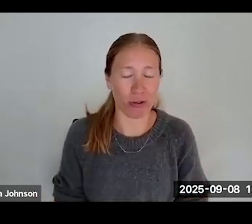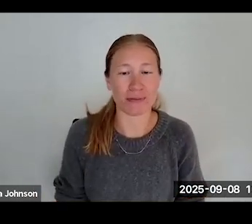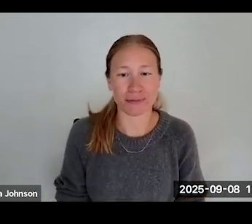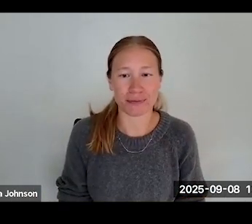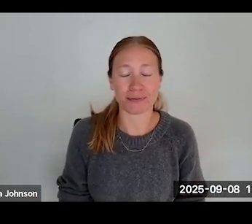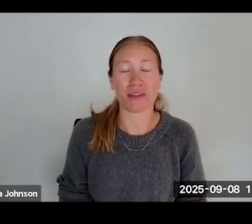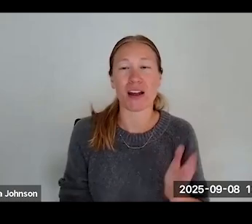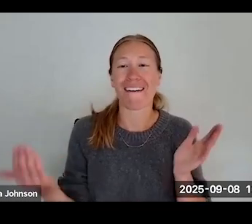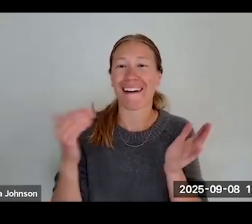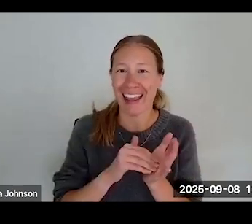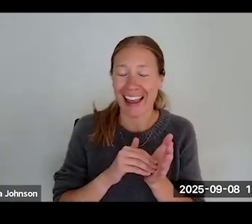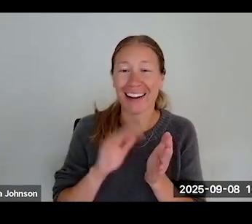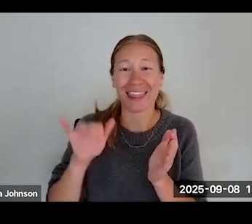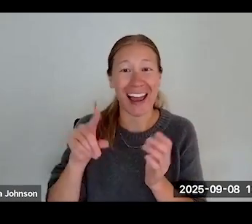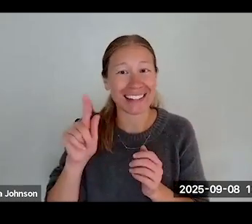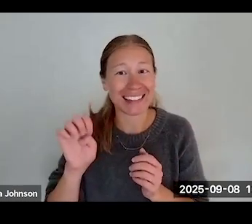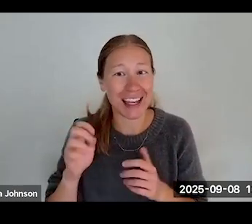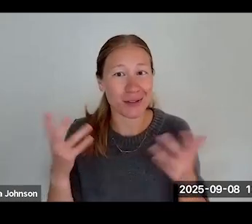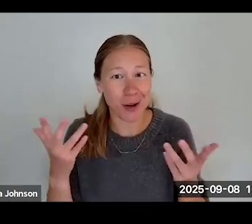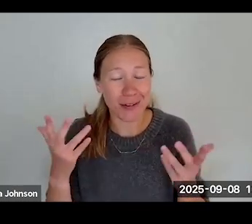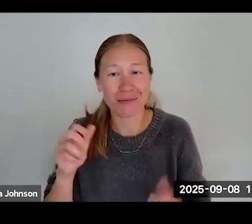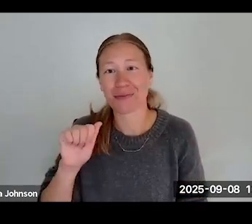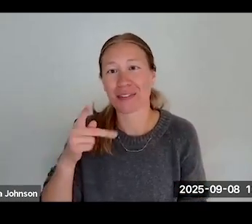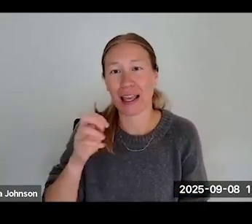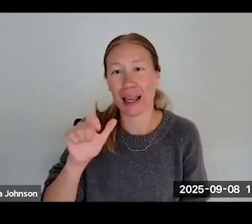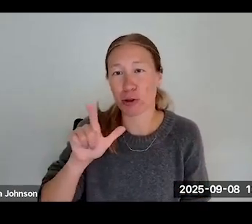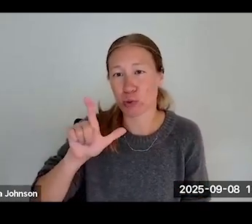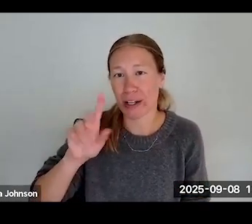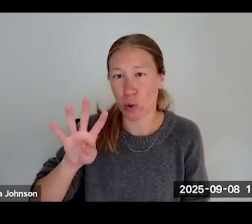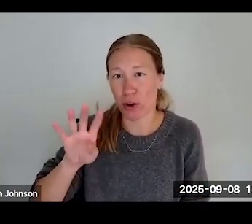And again, that date for us is April 24th, 2026.